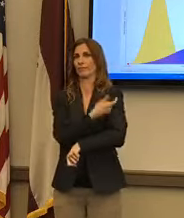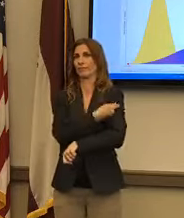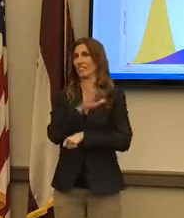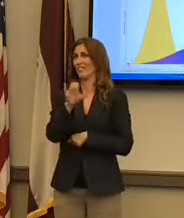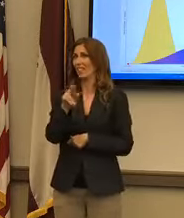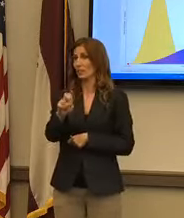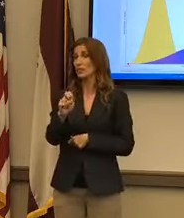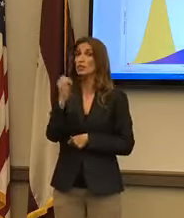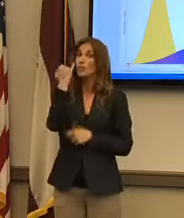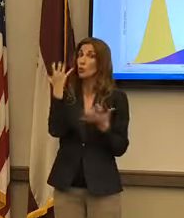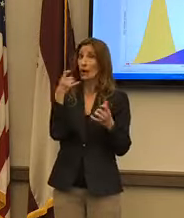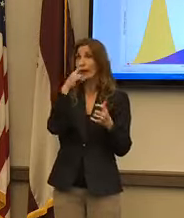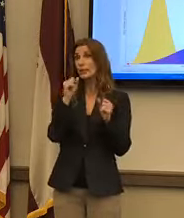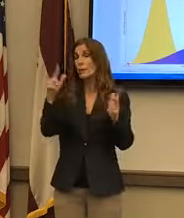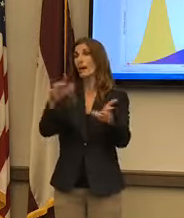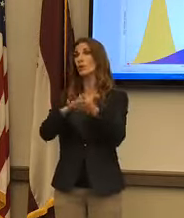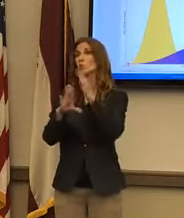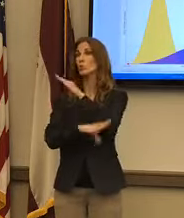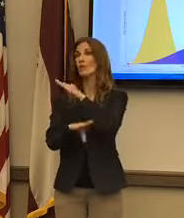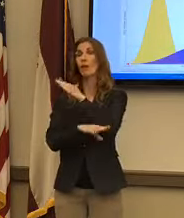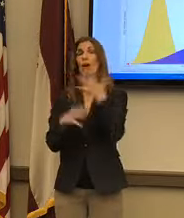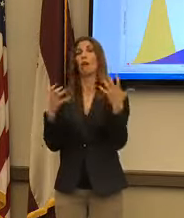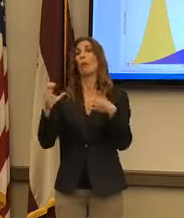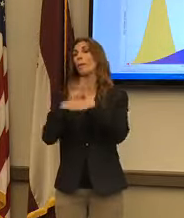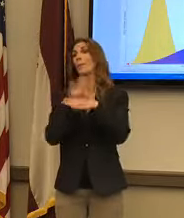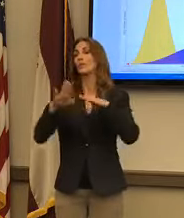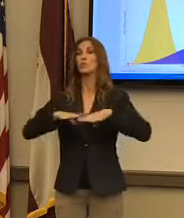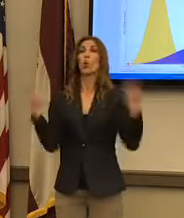to go to school this fall we want our businesses to be open this summer